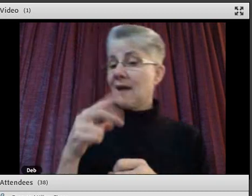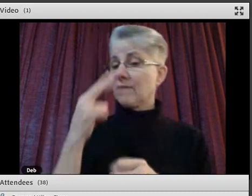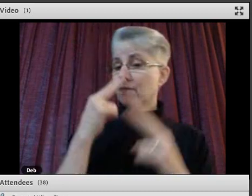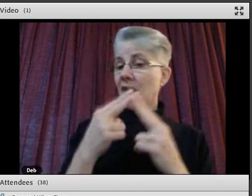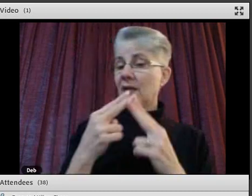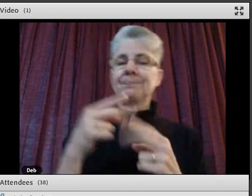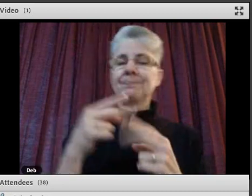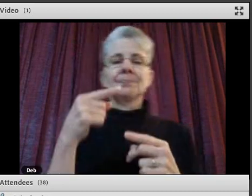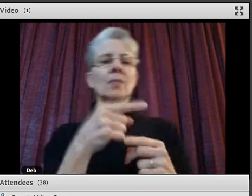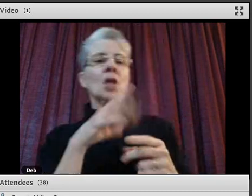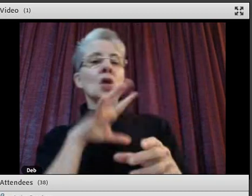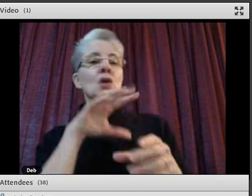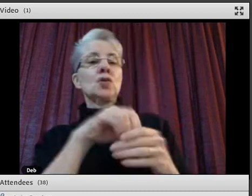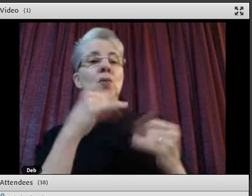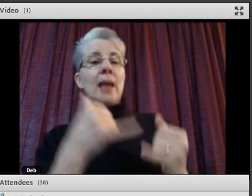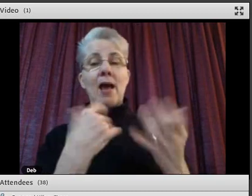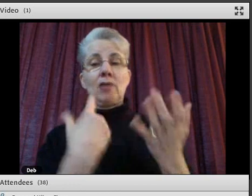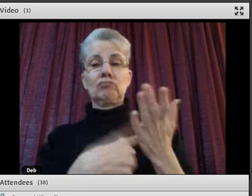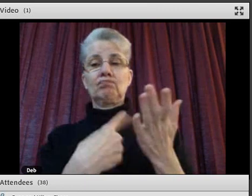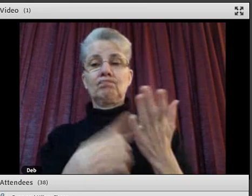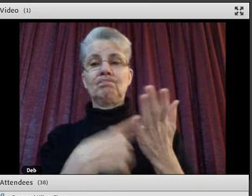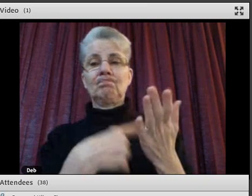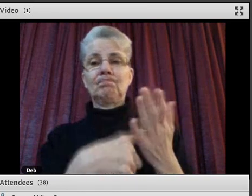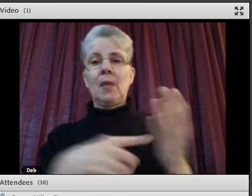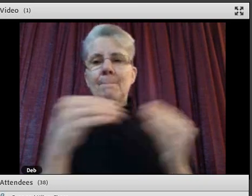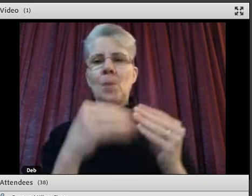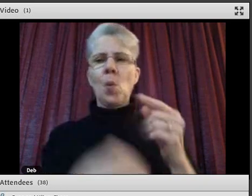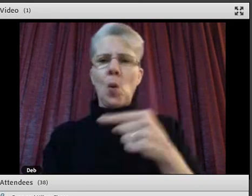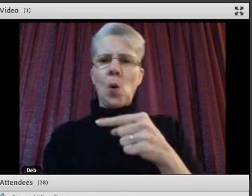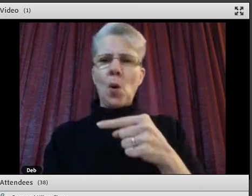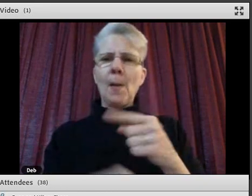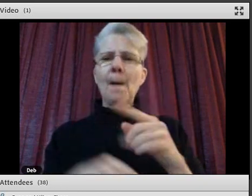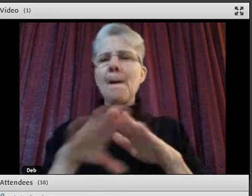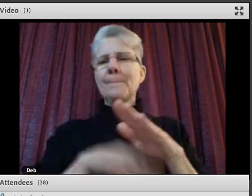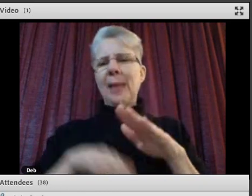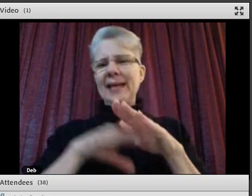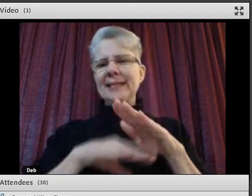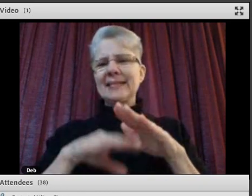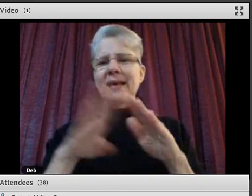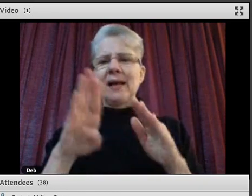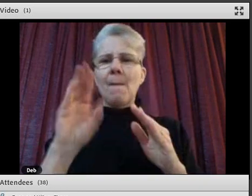So, getting into some basic little bottle art things